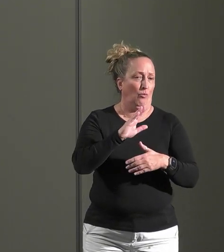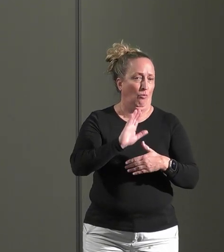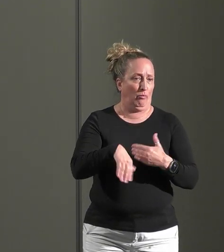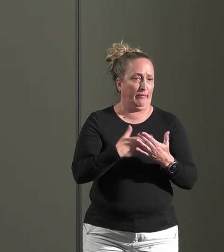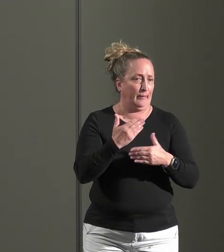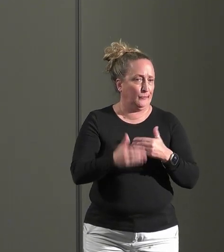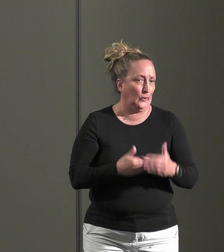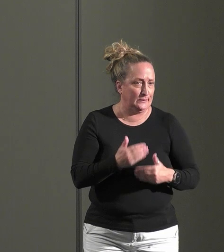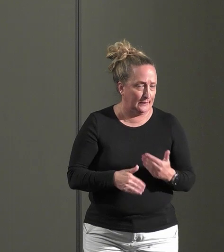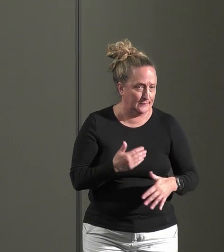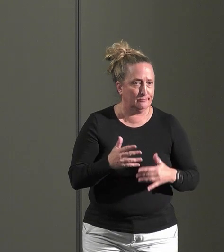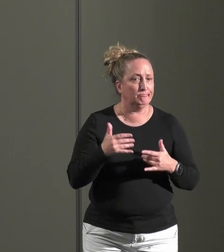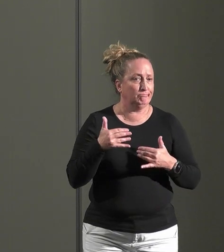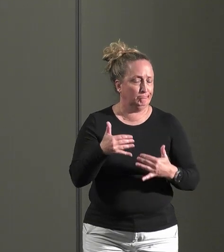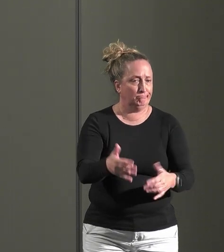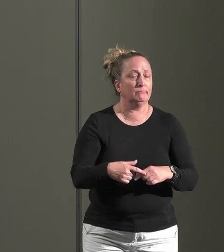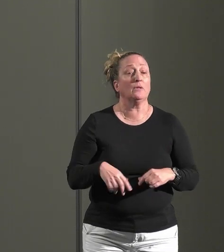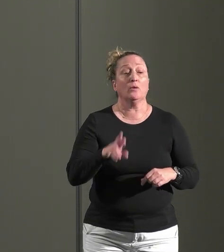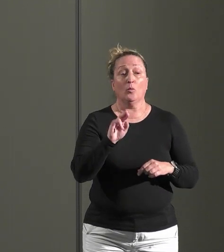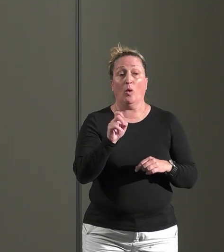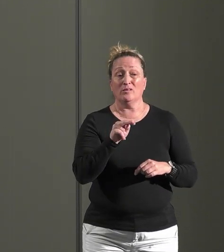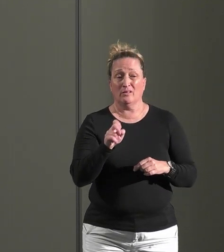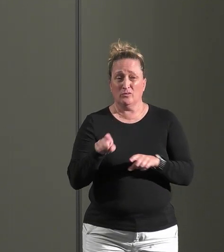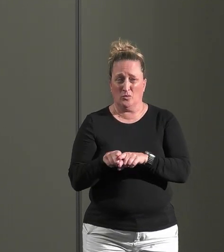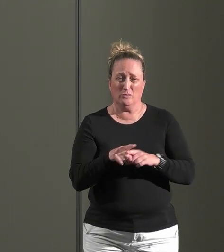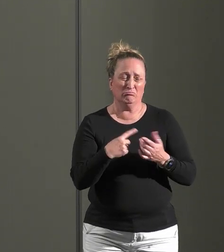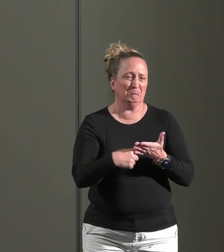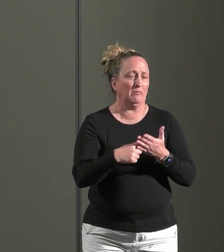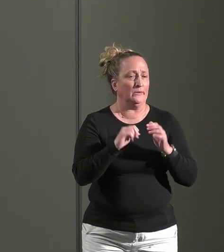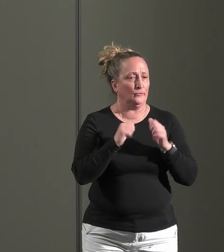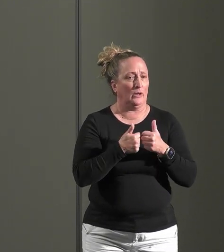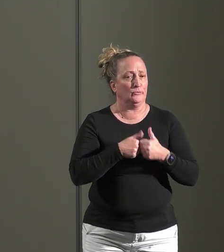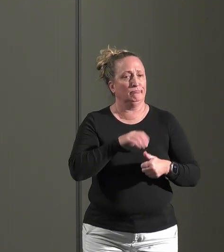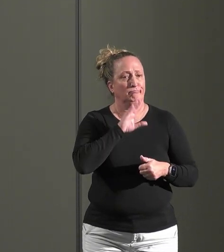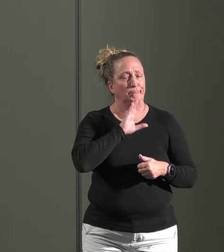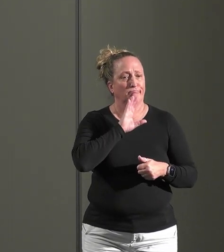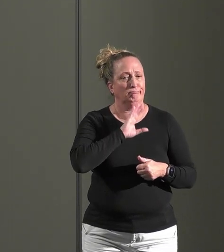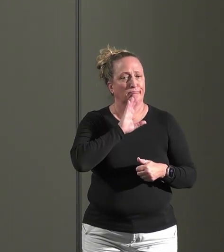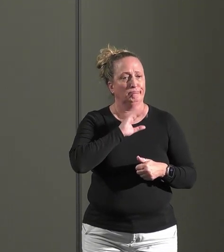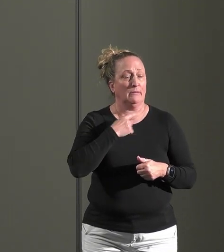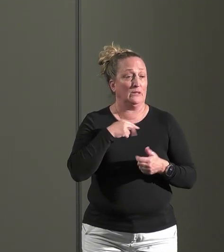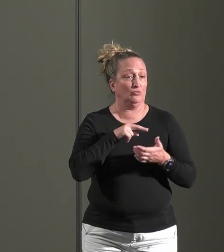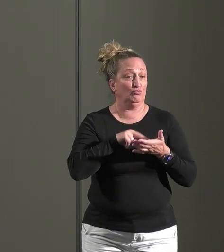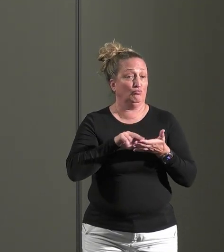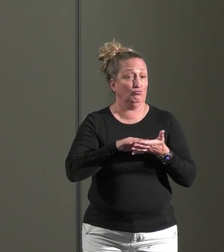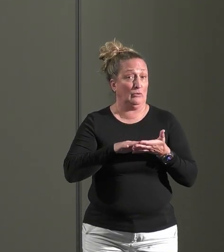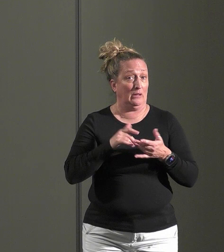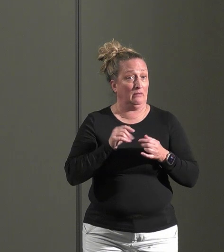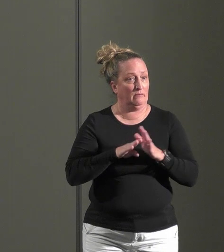the way. And we talked about the challenges that we have as a screen reader developer to